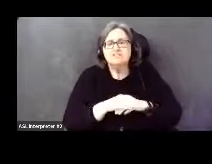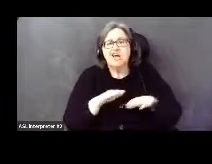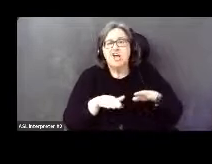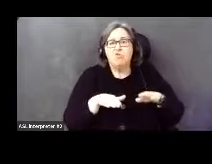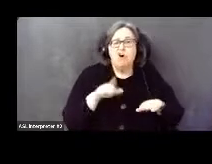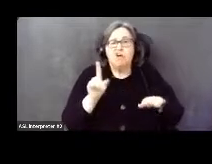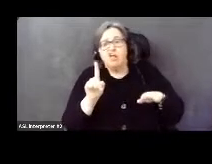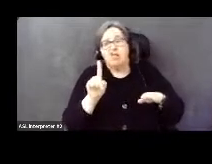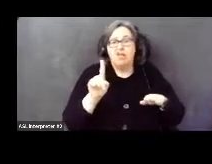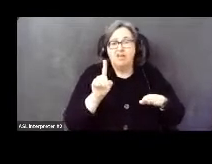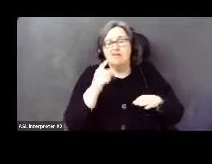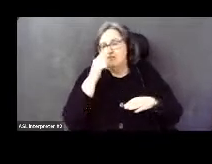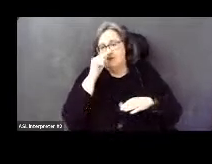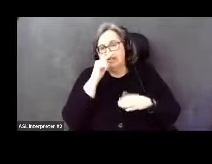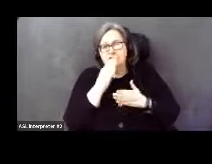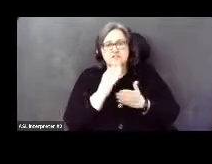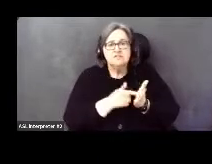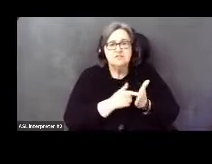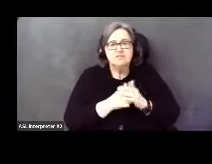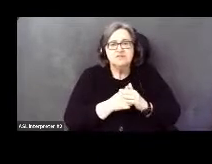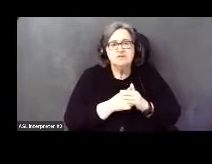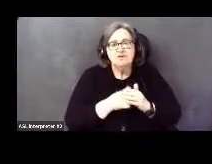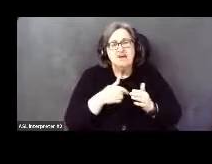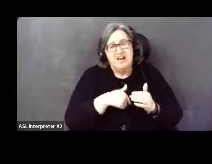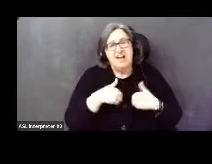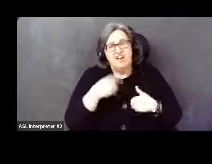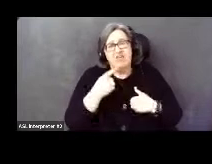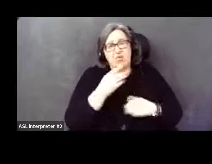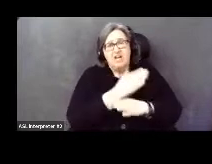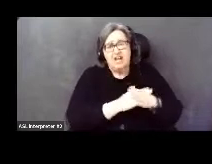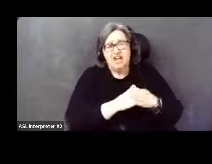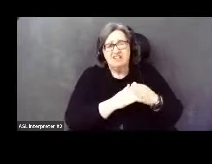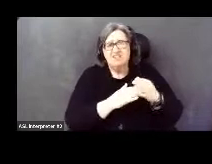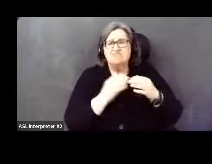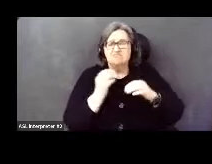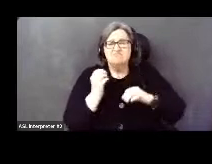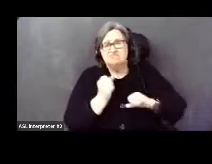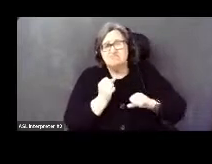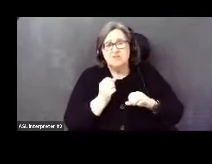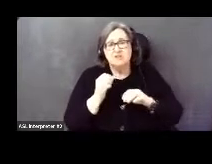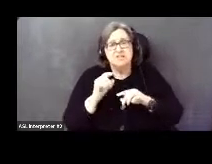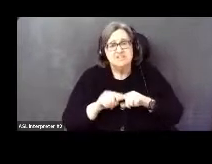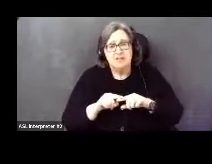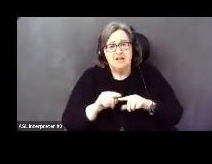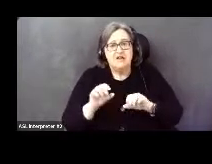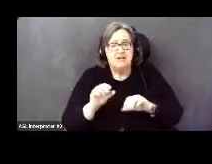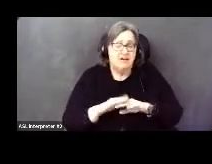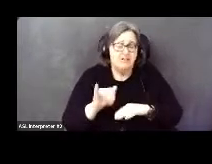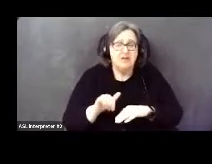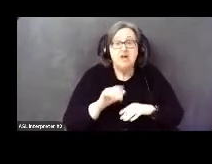you know, I only have one hand that's dependable. But the PTSD I don't know. It can be an angle